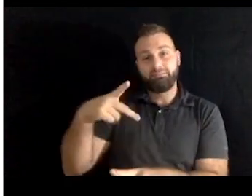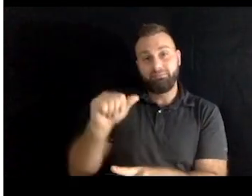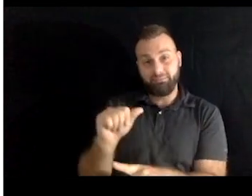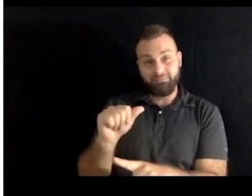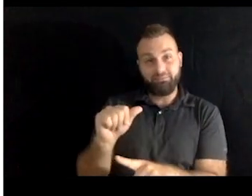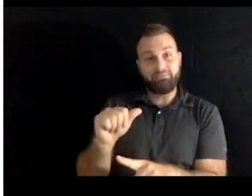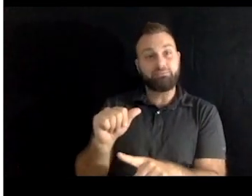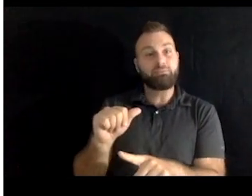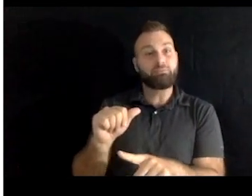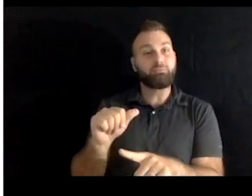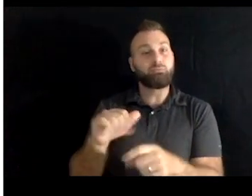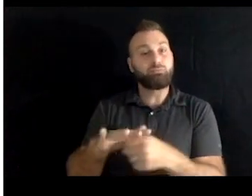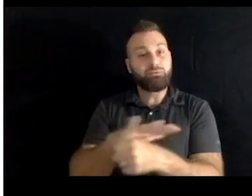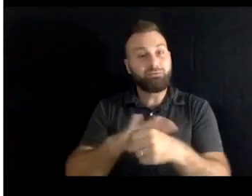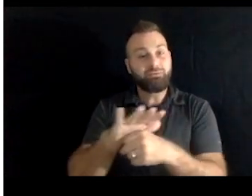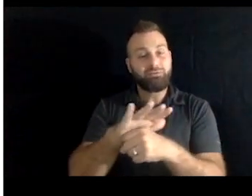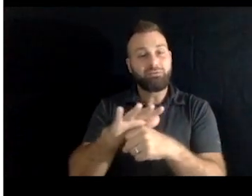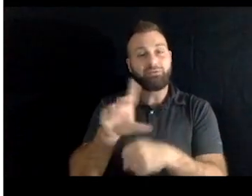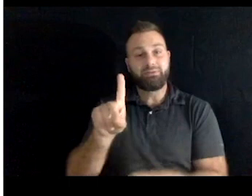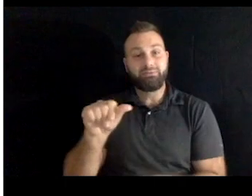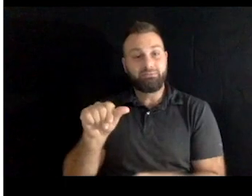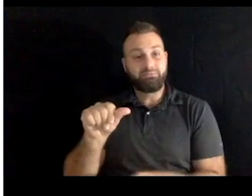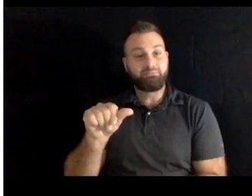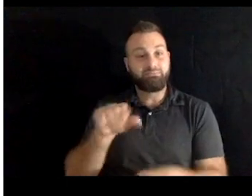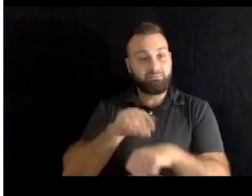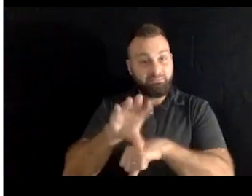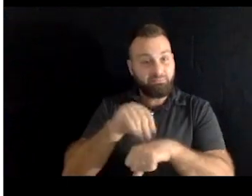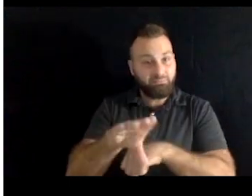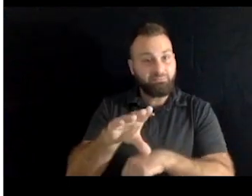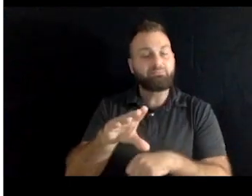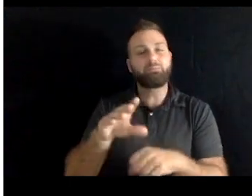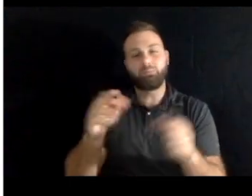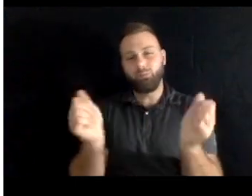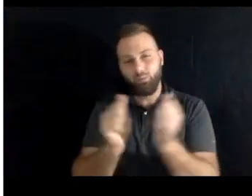which is an Advisory Board to the Pennsylvania Office of vocational rehabilitation.